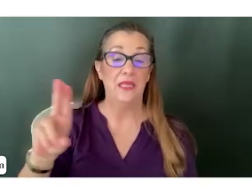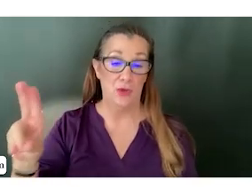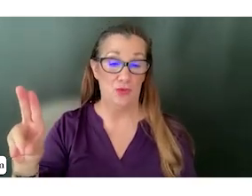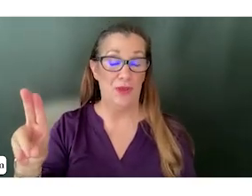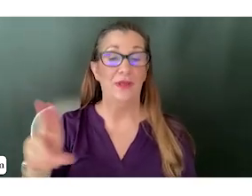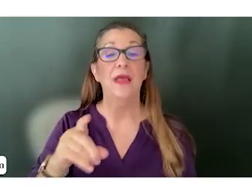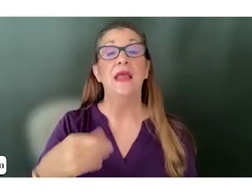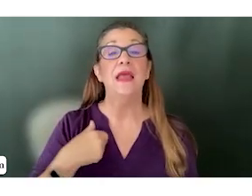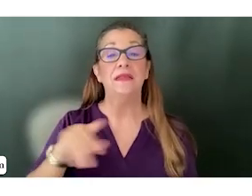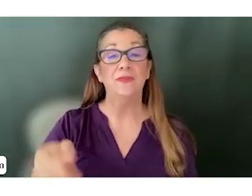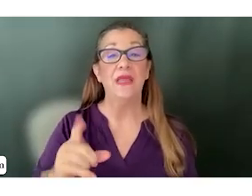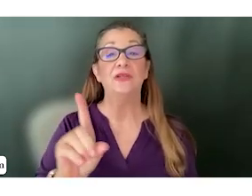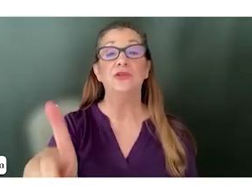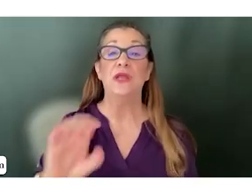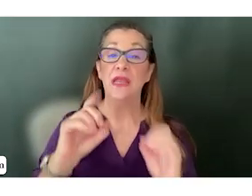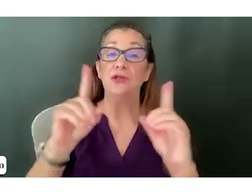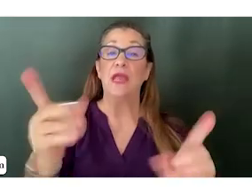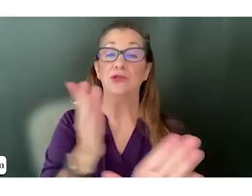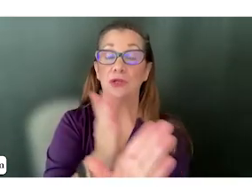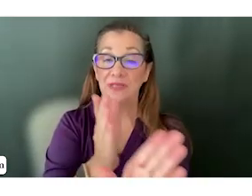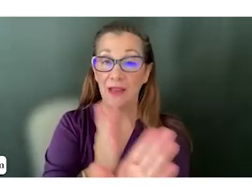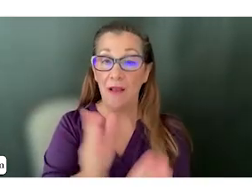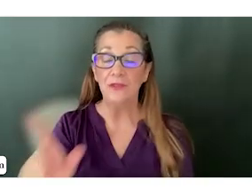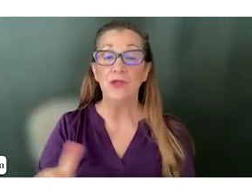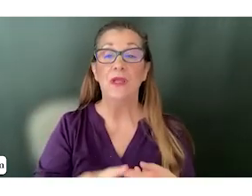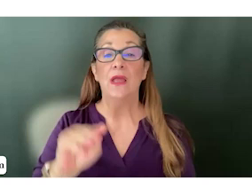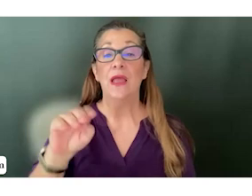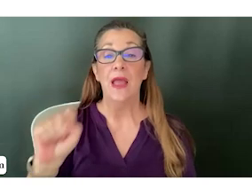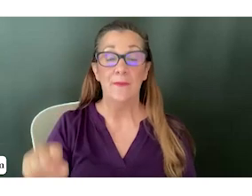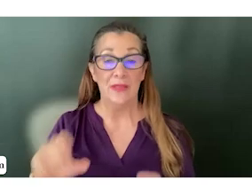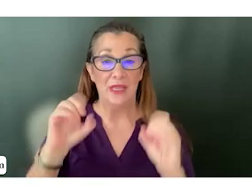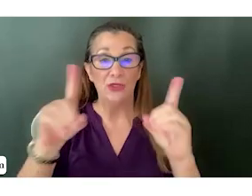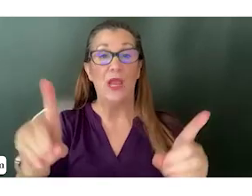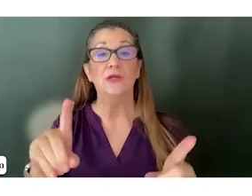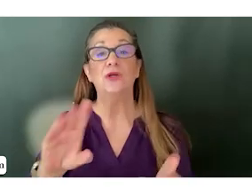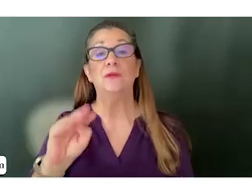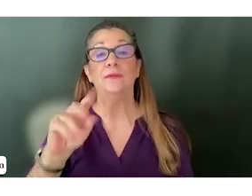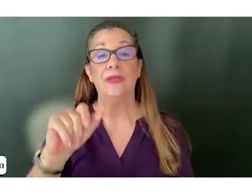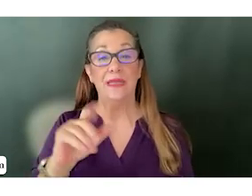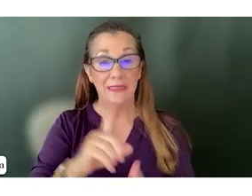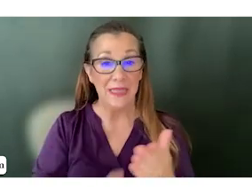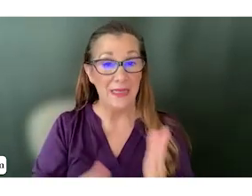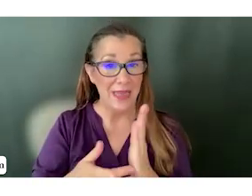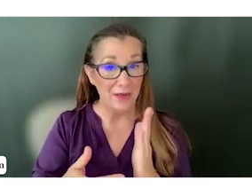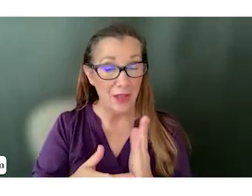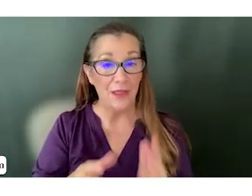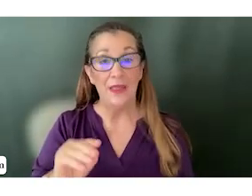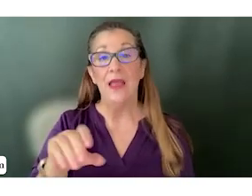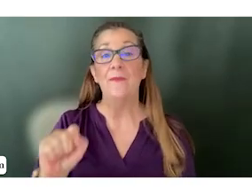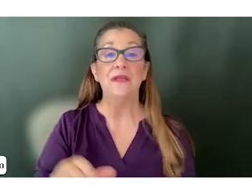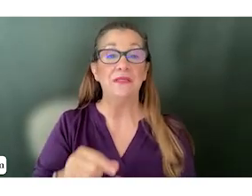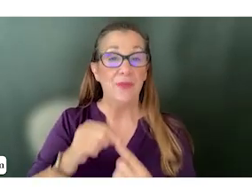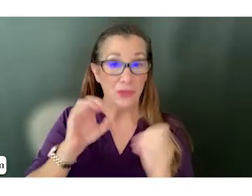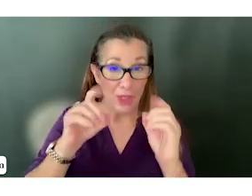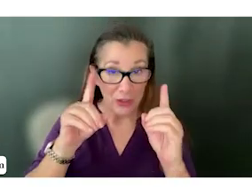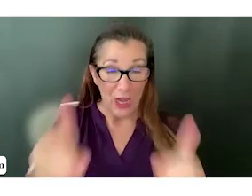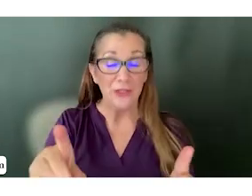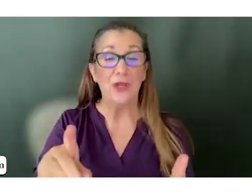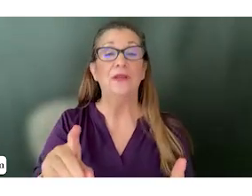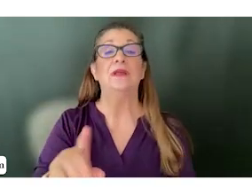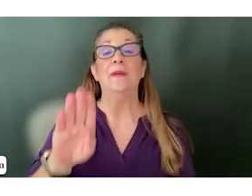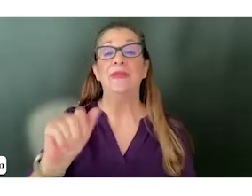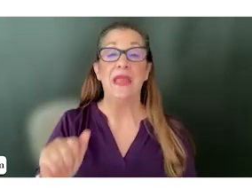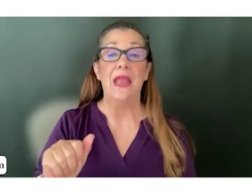He holds a PhD in Educational Psychology, M.S. in Education, Media Design and Technology, M.S. in Special Education, and a B.A. in Mathematics.